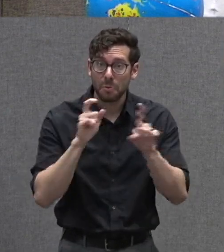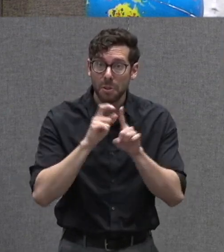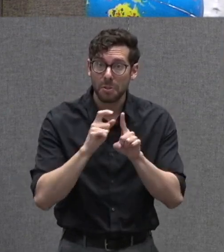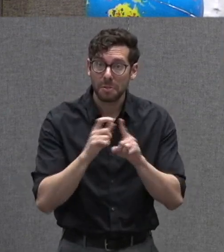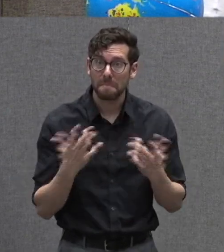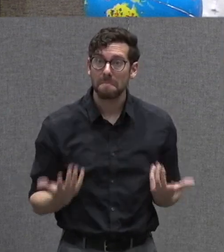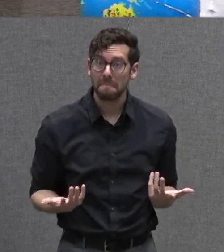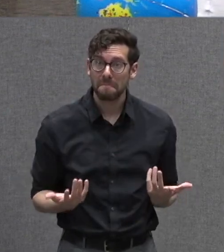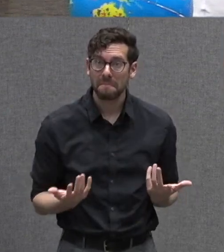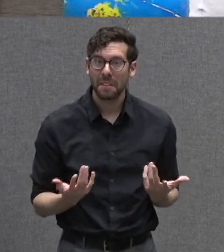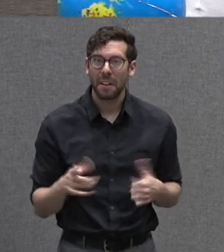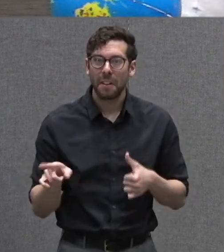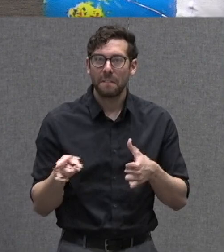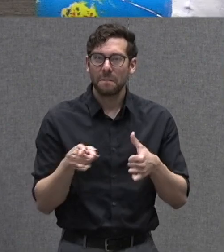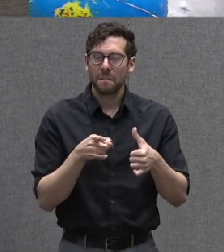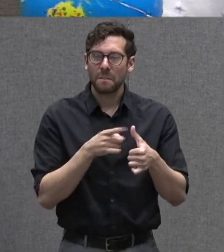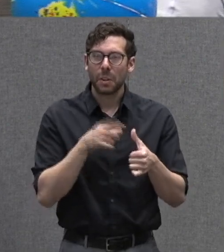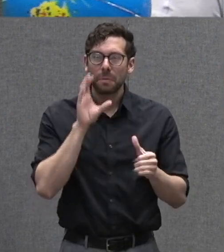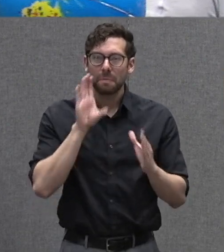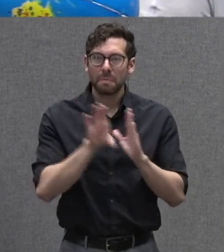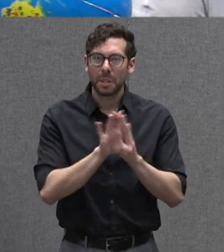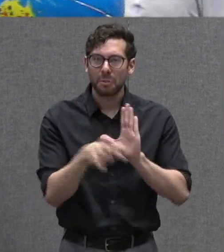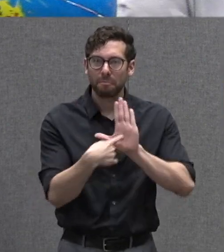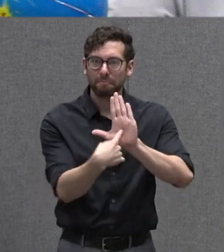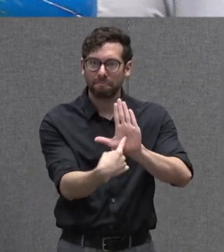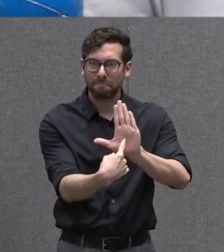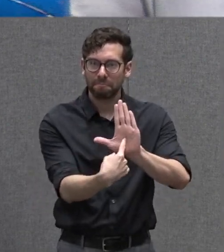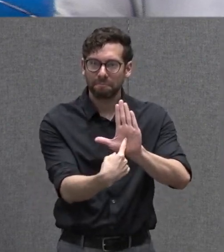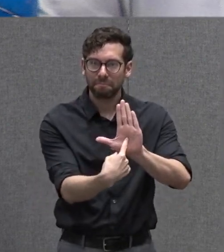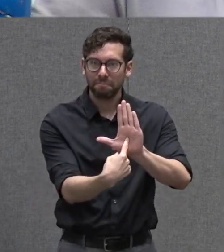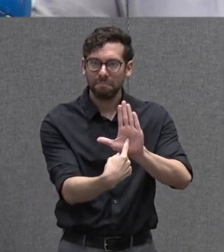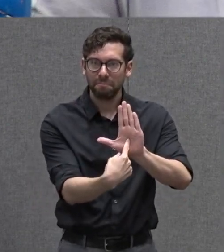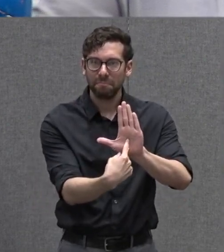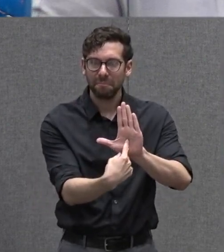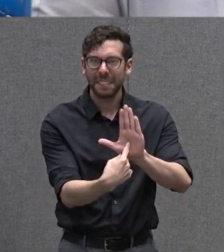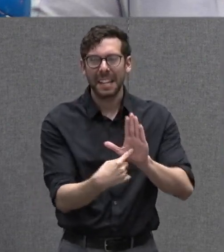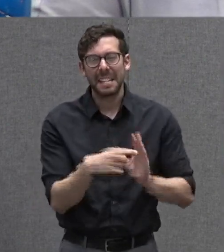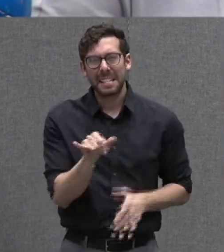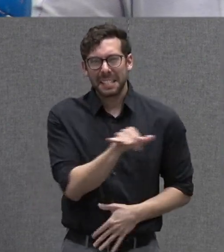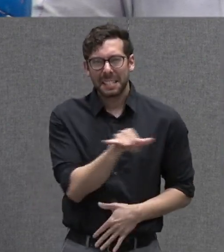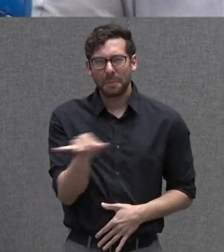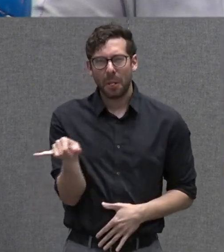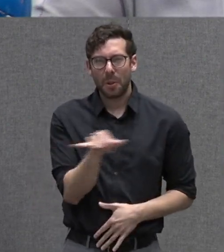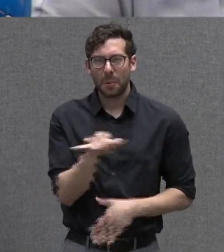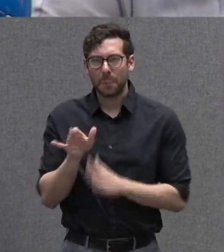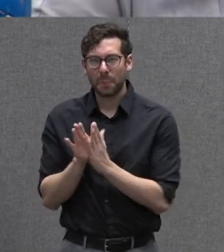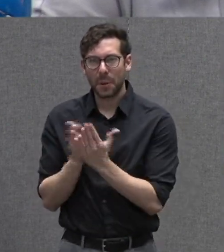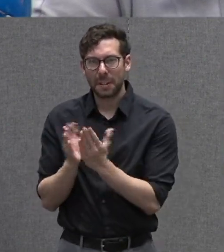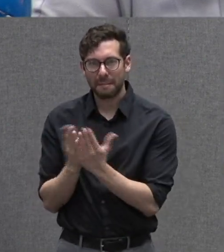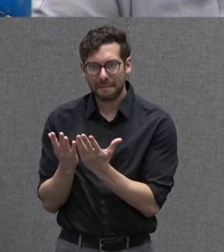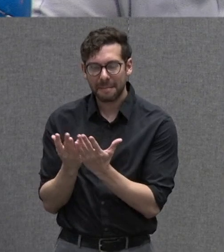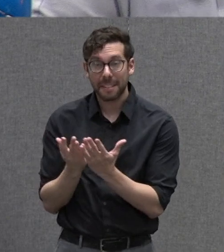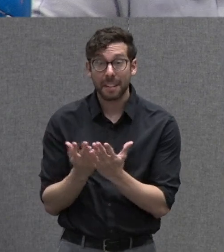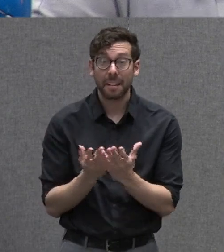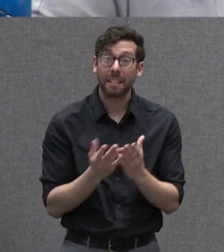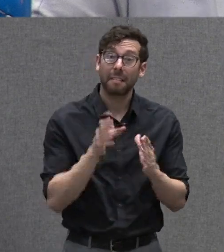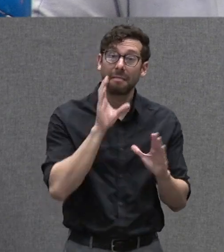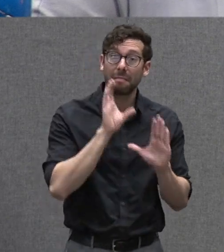My first picture that I have here is similar to the one in the book. It's a picture of green grass,